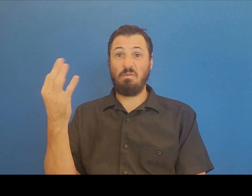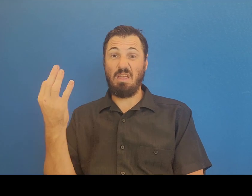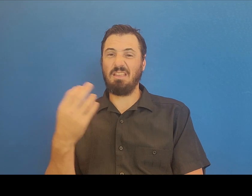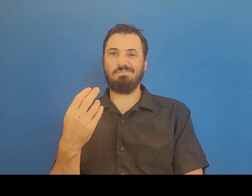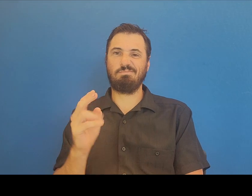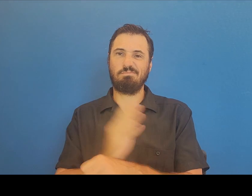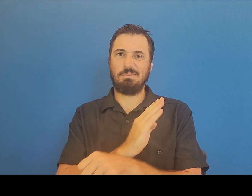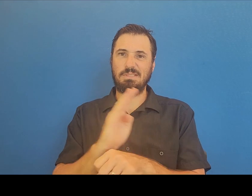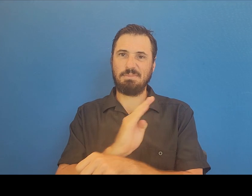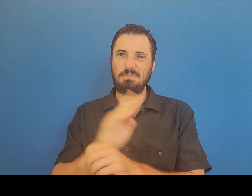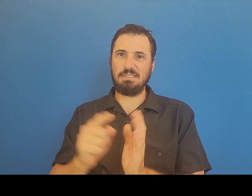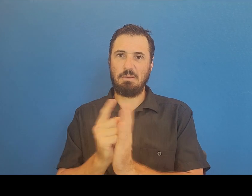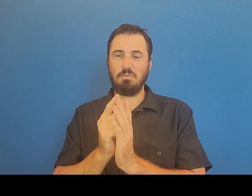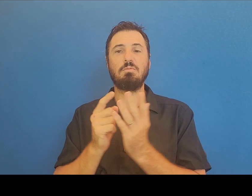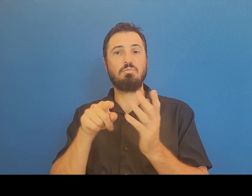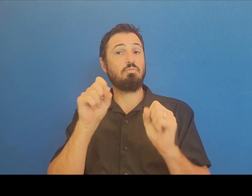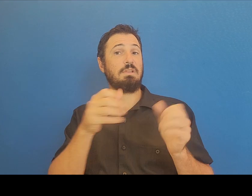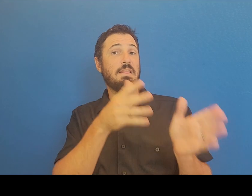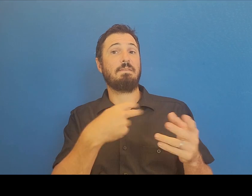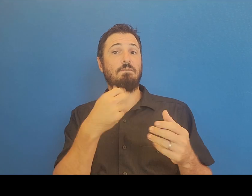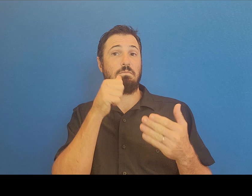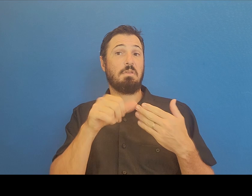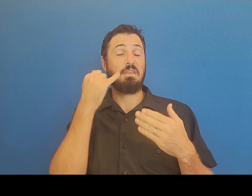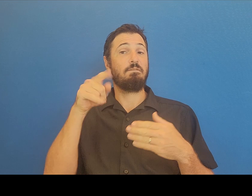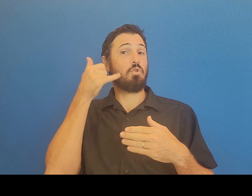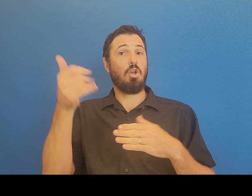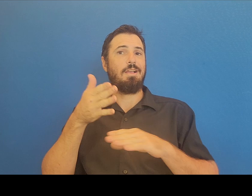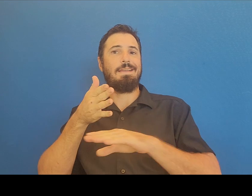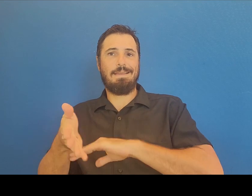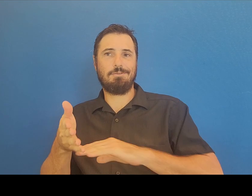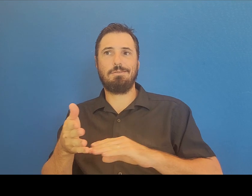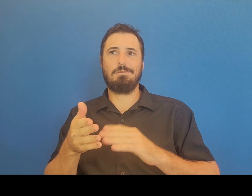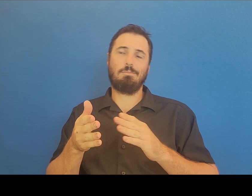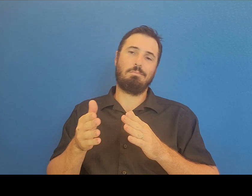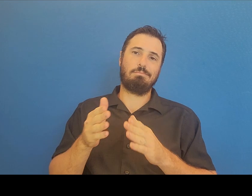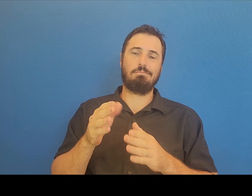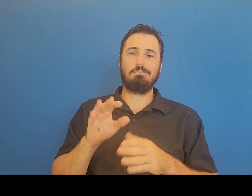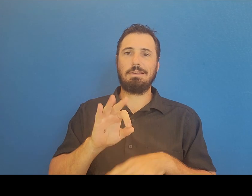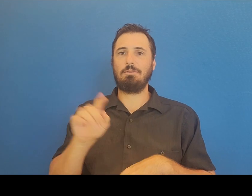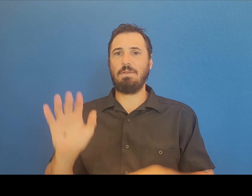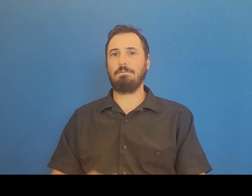available Monday through Friday during normal business hours. You can leave a voicemail if you call outside of regular business hours